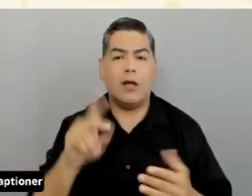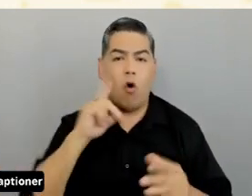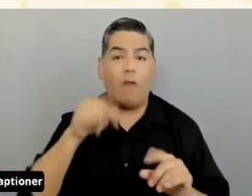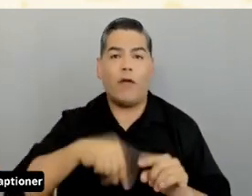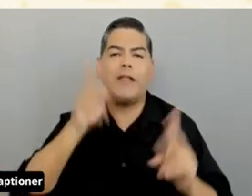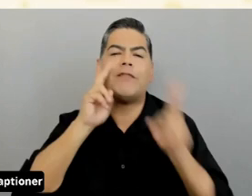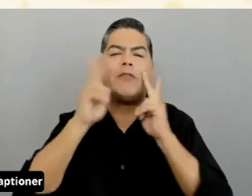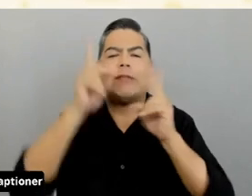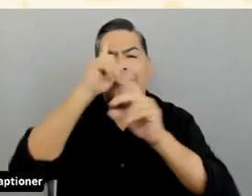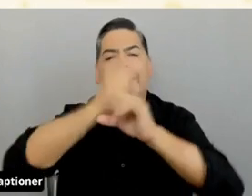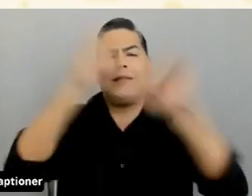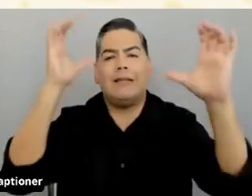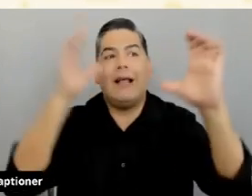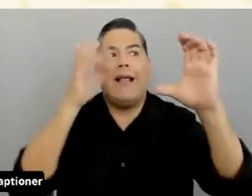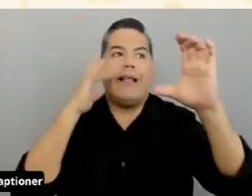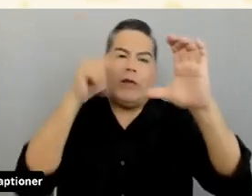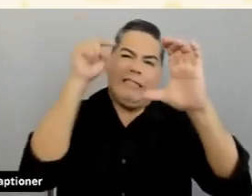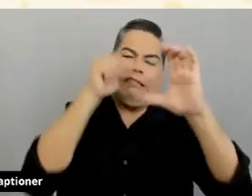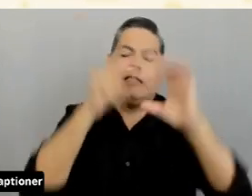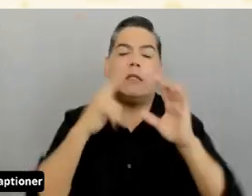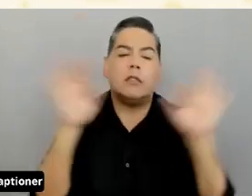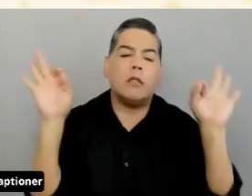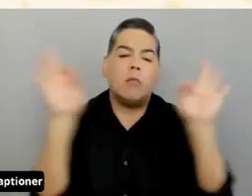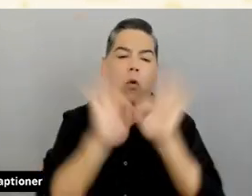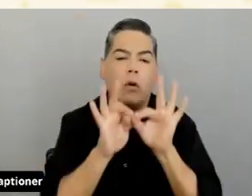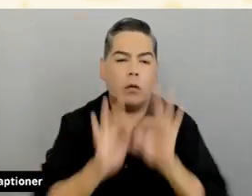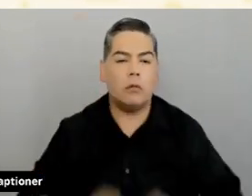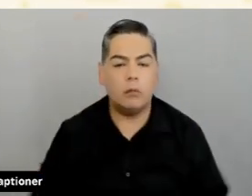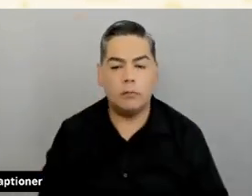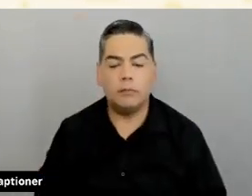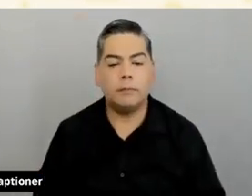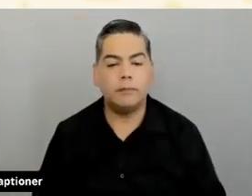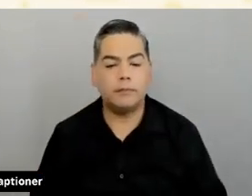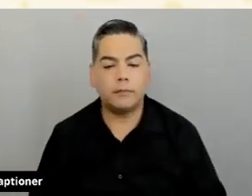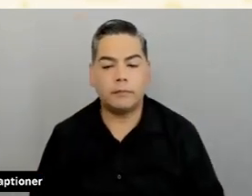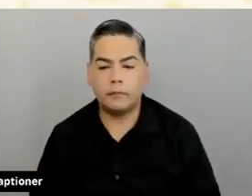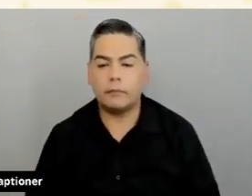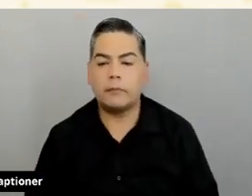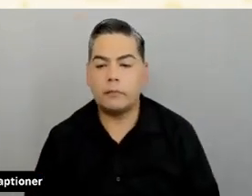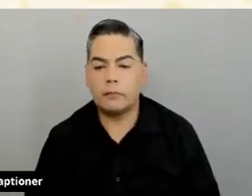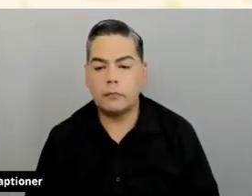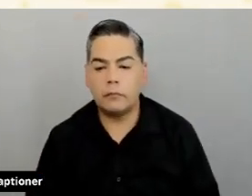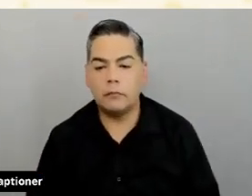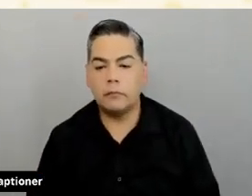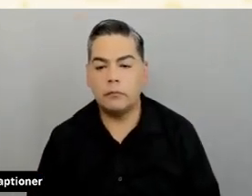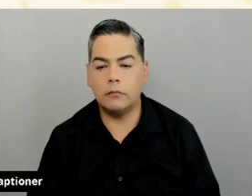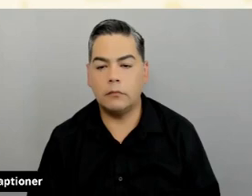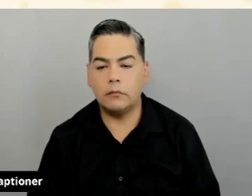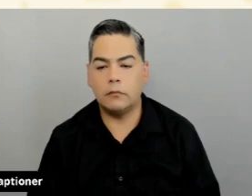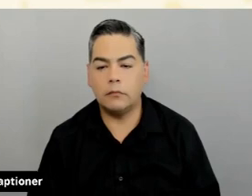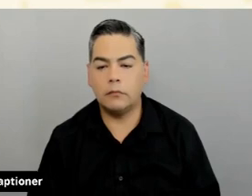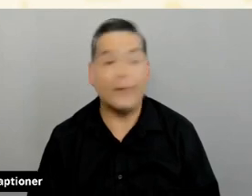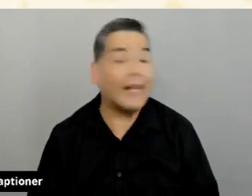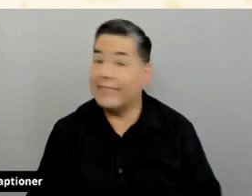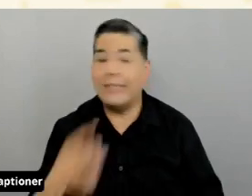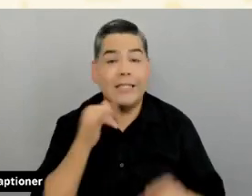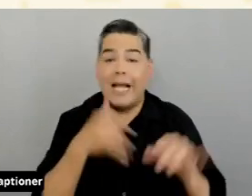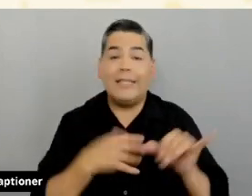That’s why it's really important. It’s not the same to navigate through a scatter plot